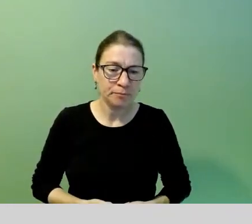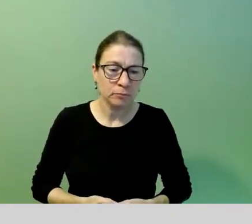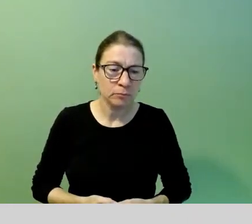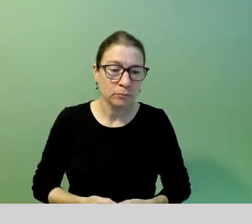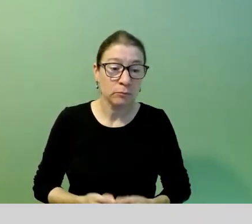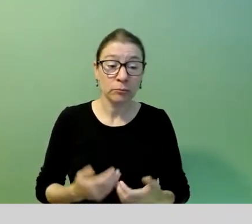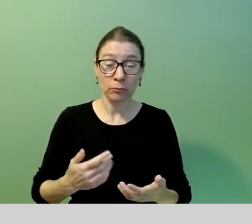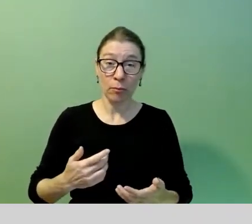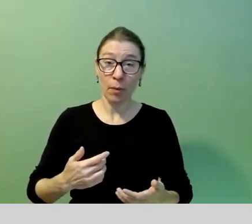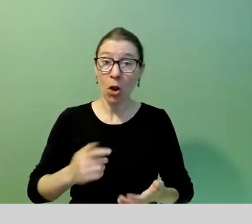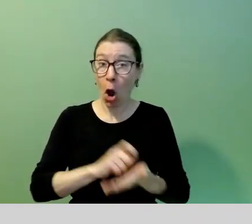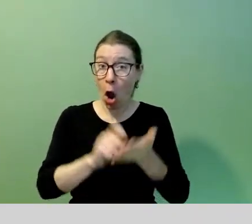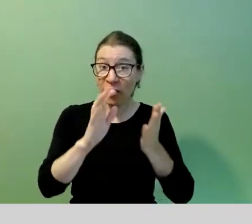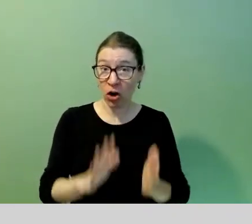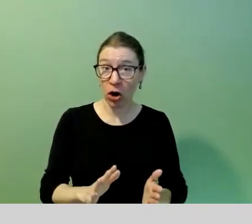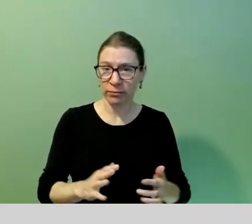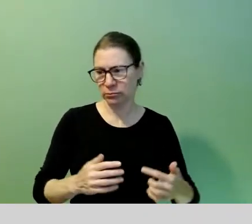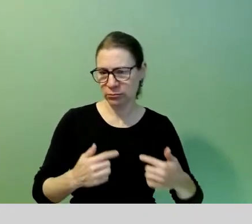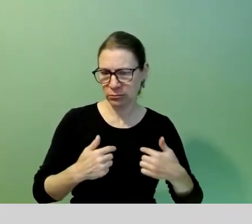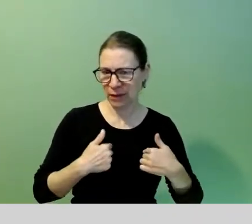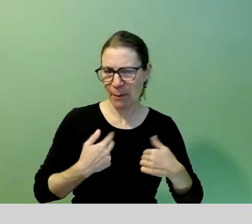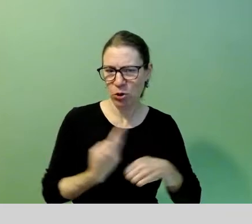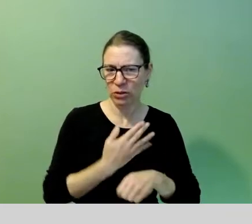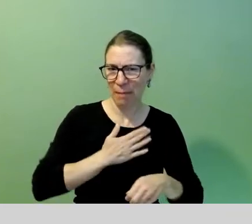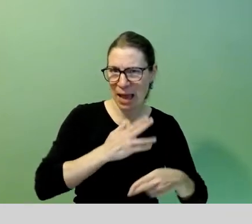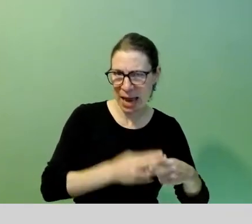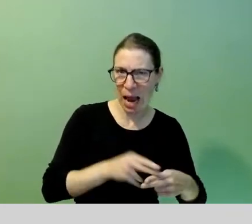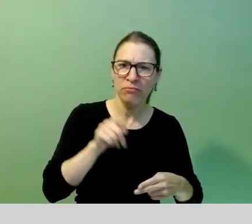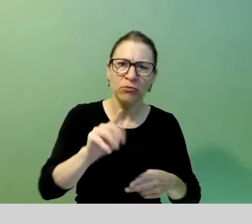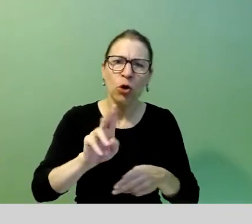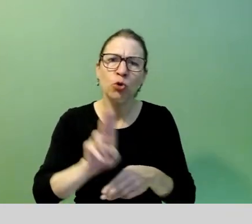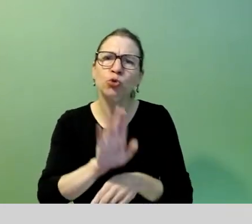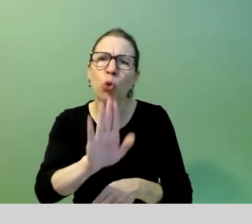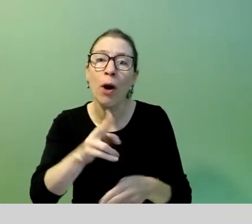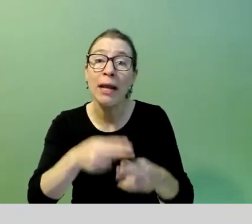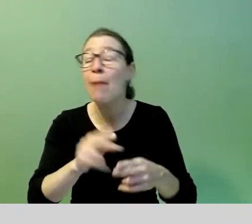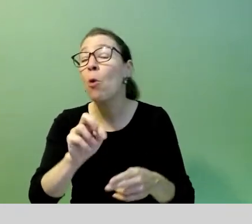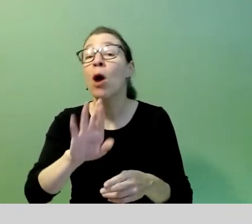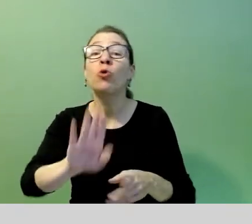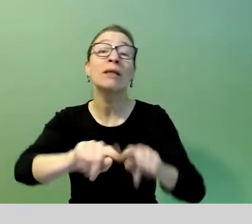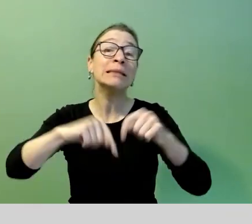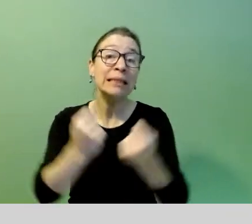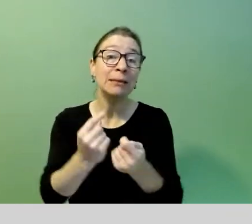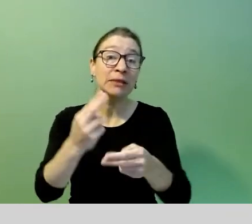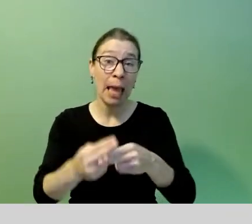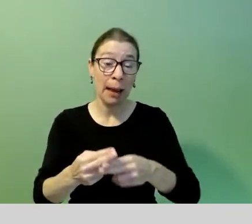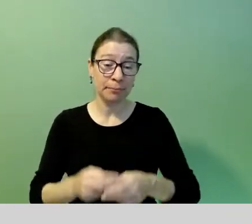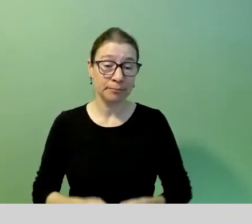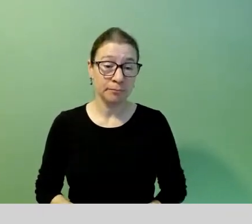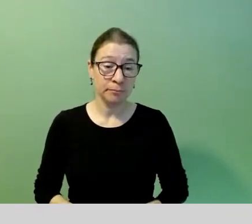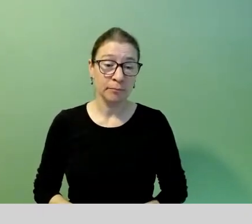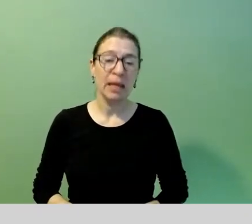but you should put your name, or the team behind your game. Now, an email which I use with all of my games.